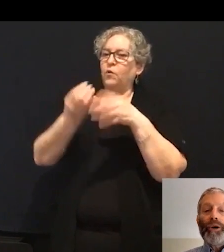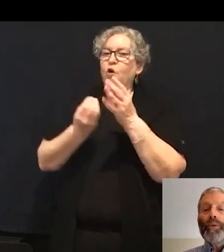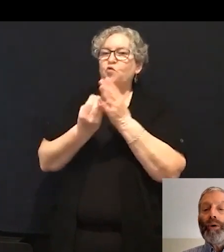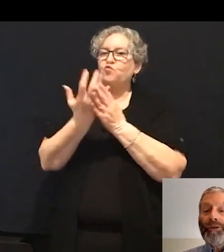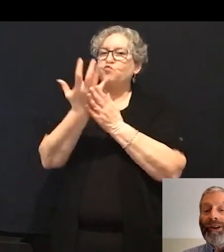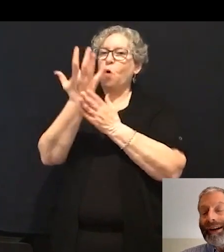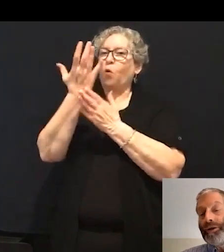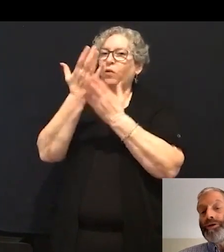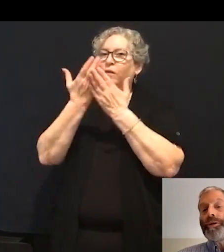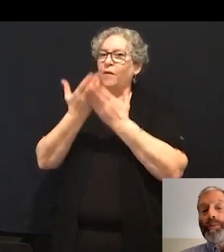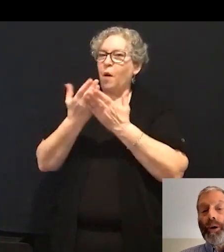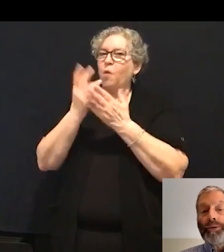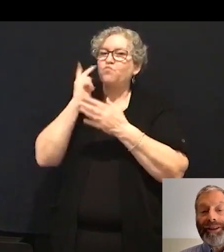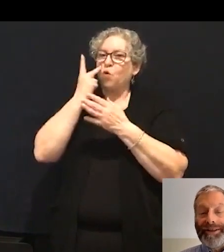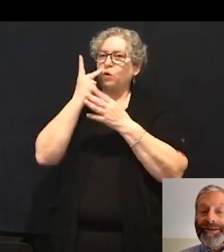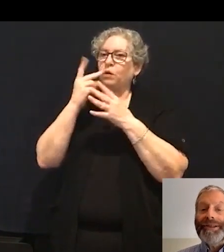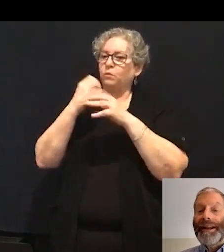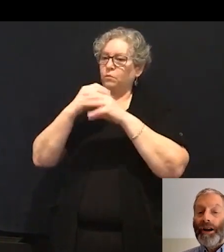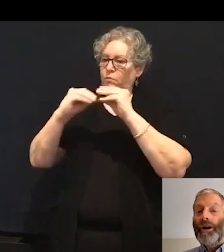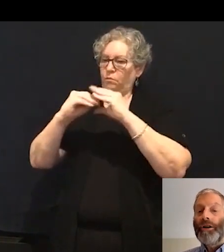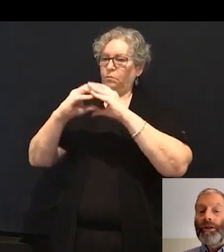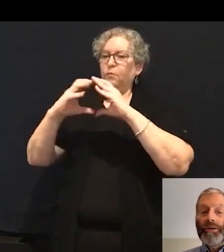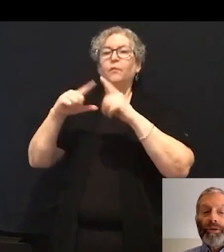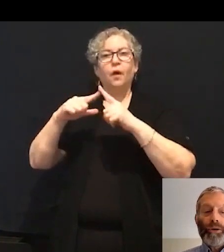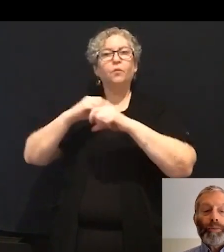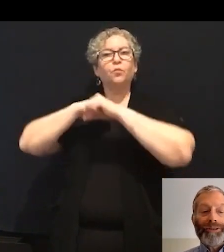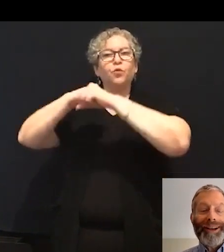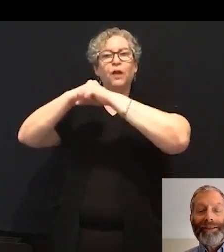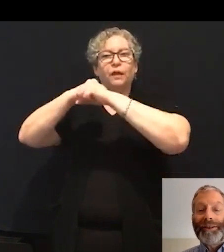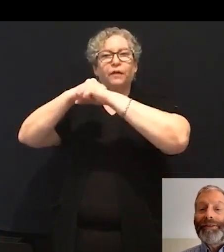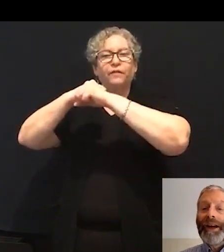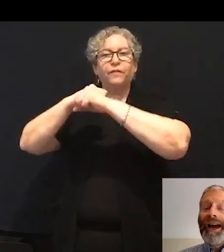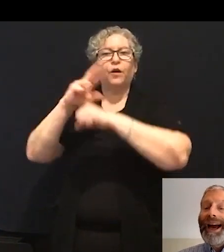growth factors or proteins that are neuroprotective.